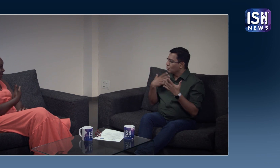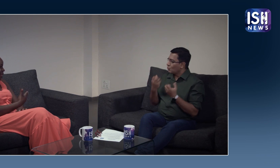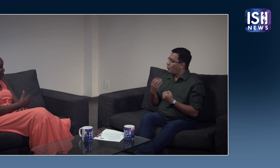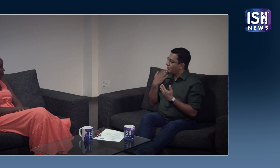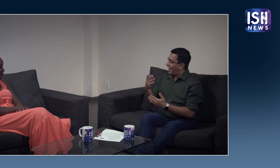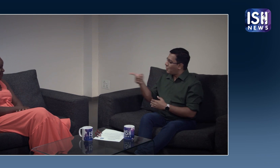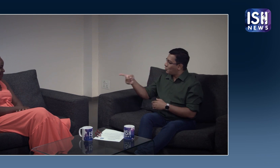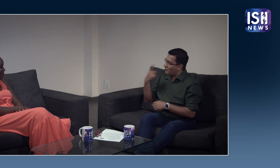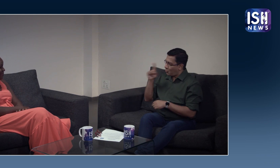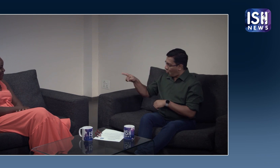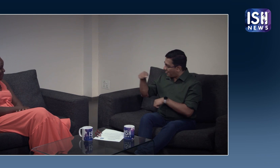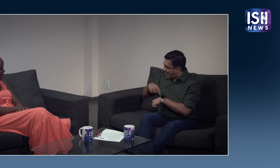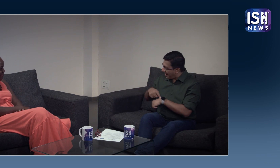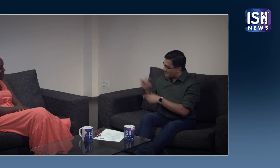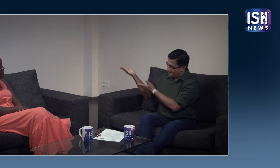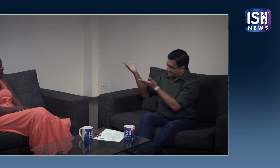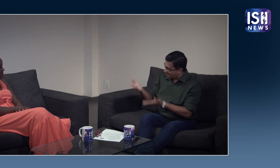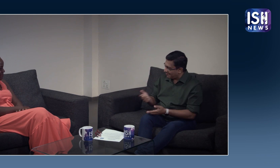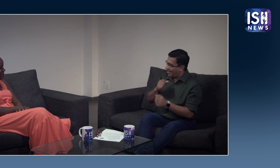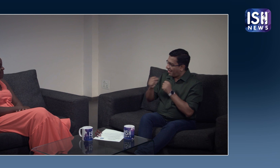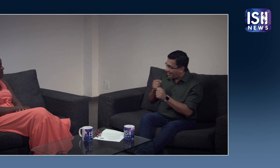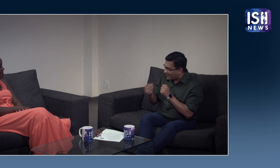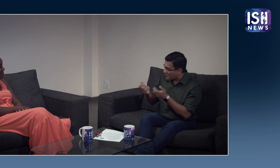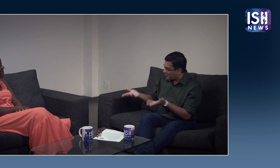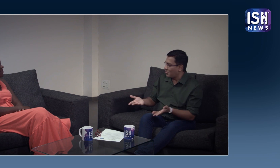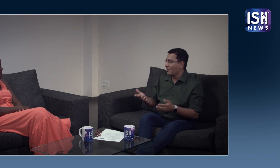I want to thank you for your time in coming here for the talk show